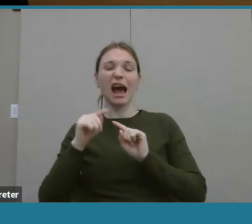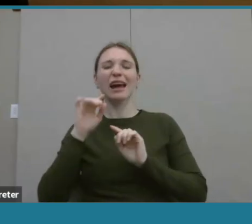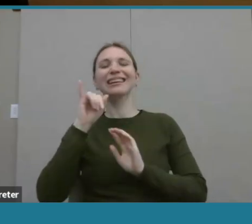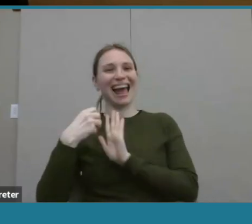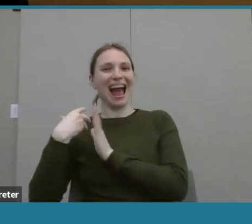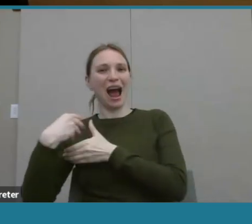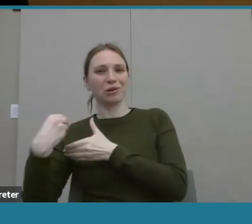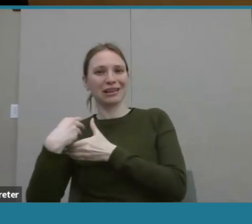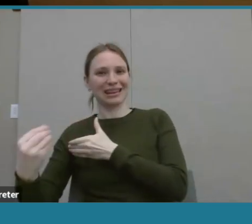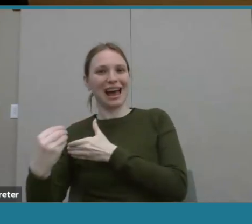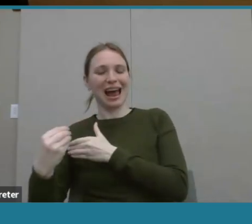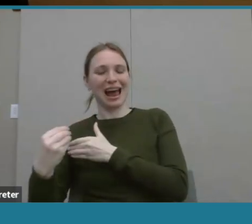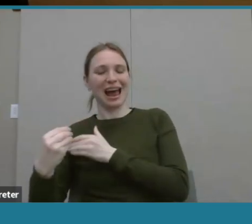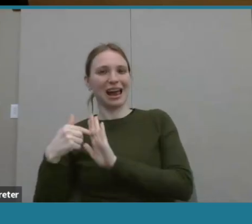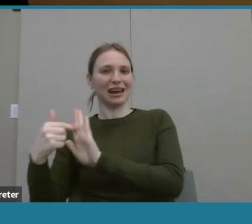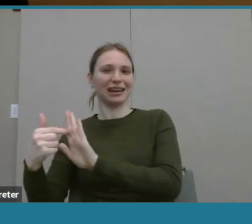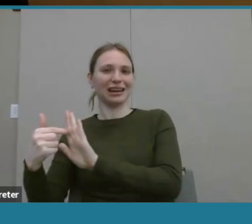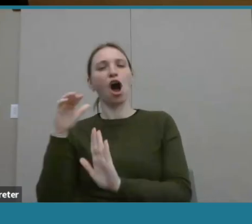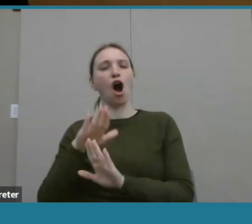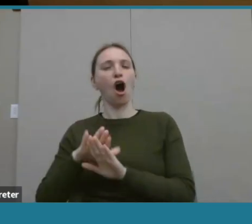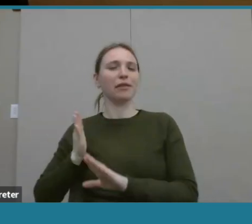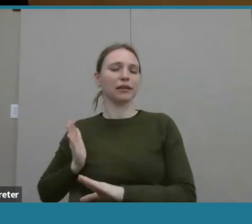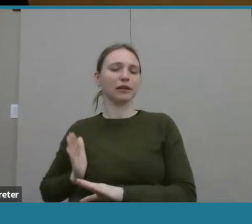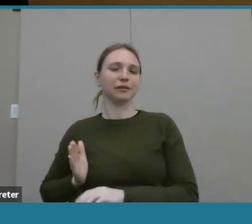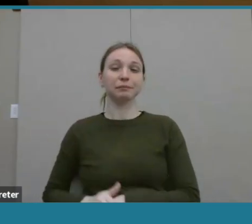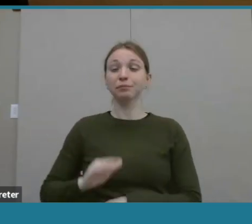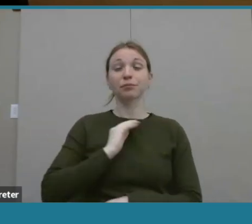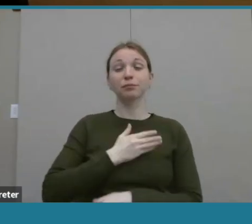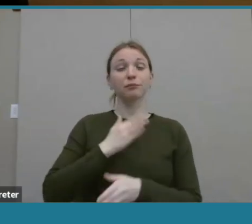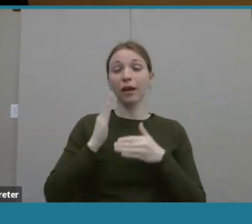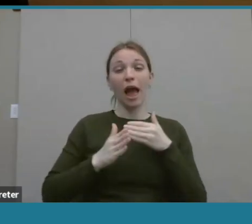So what we ended up with, I think, doesn't exactly look like anything else we have at